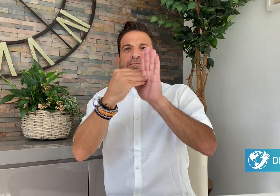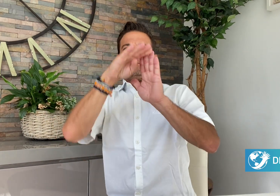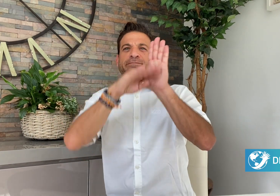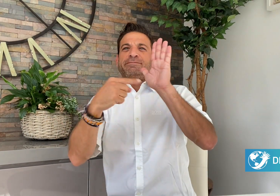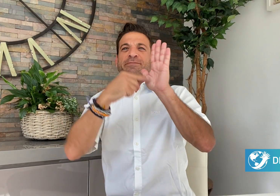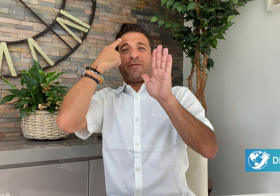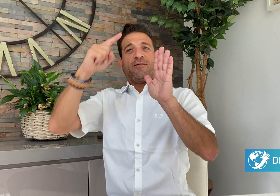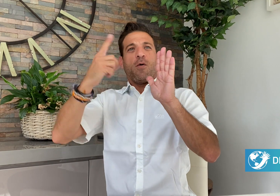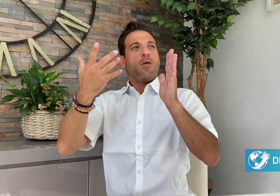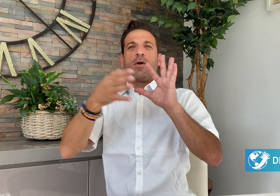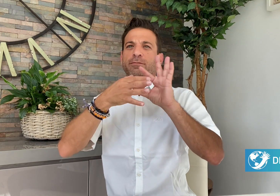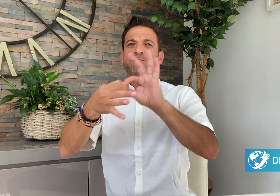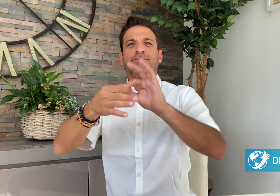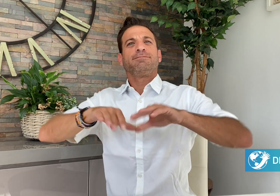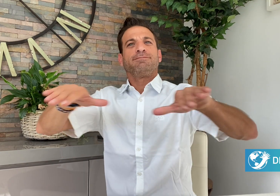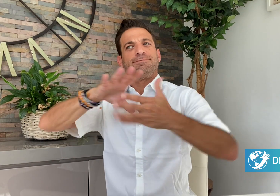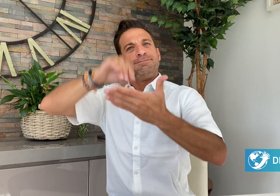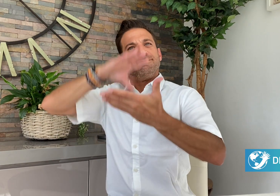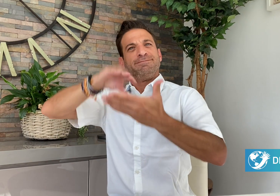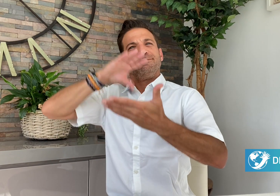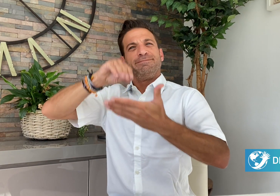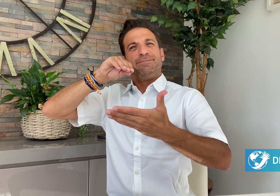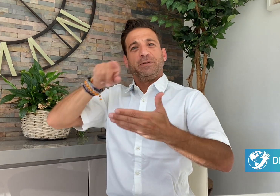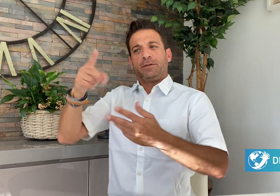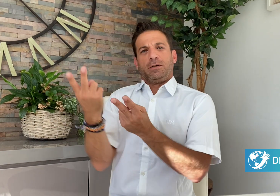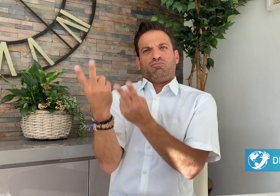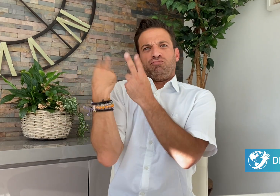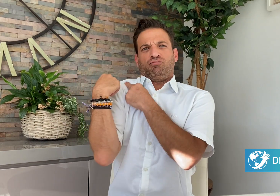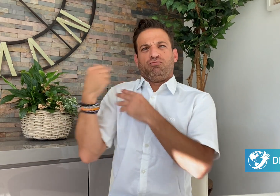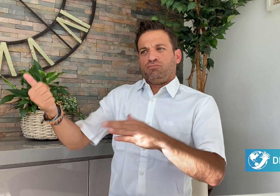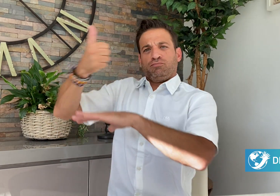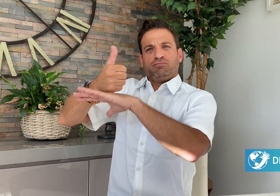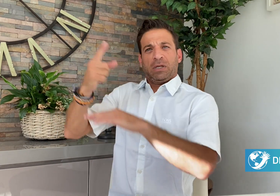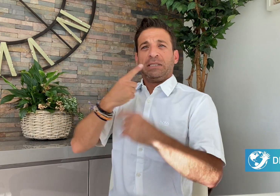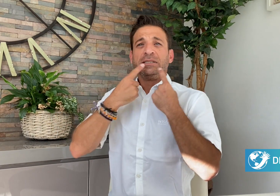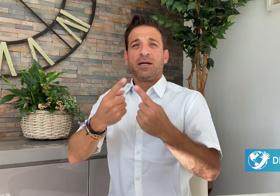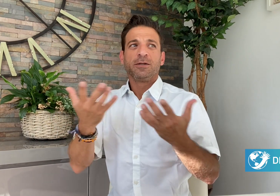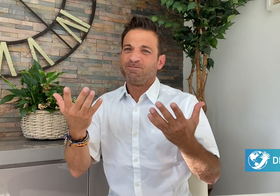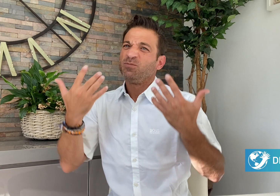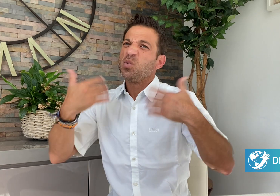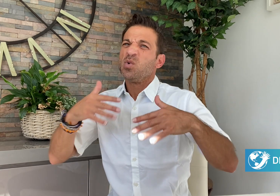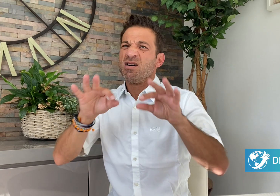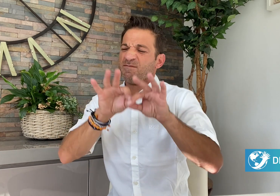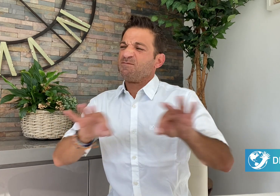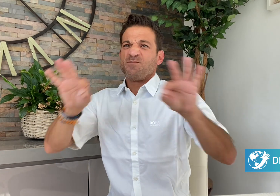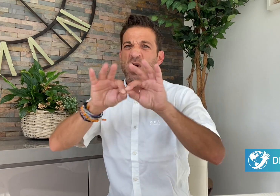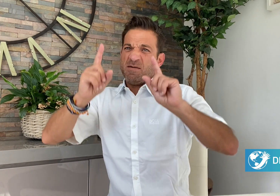The officer of the Municipal Executive stresses the importance